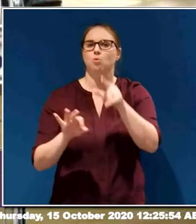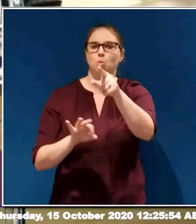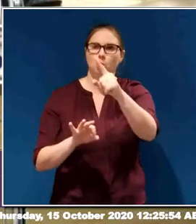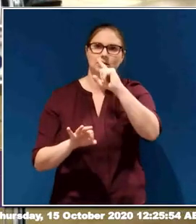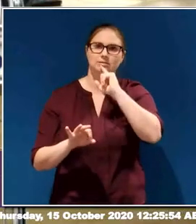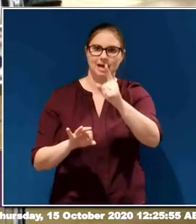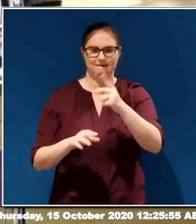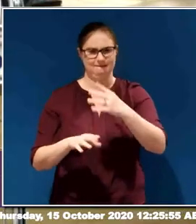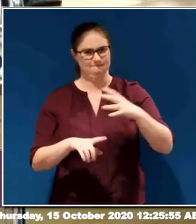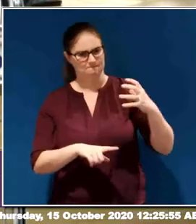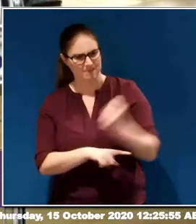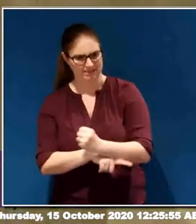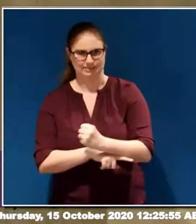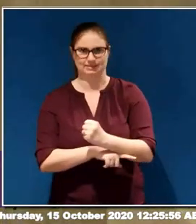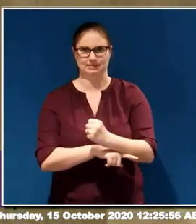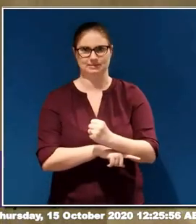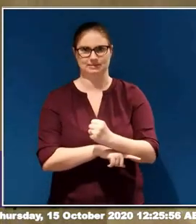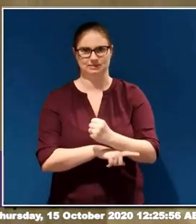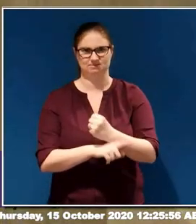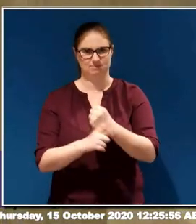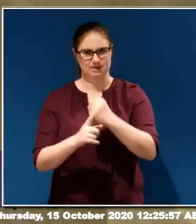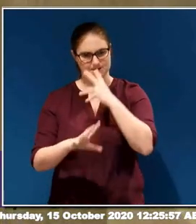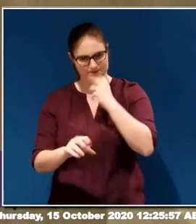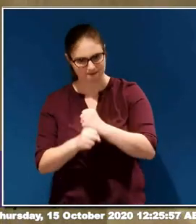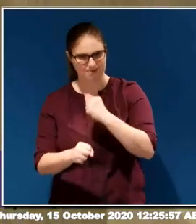That's correct. There's no mandate there.